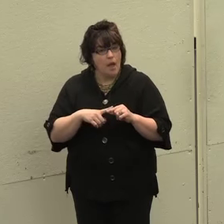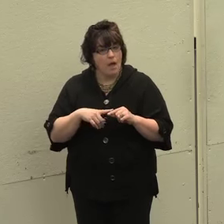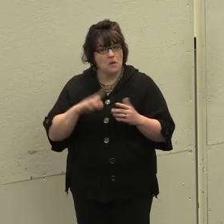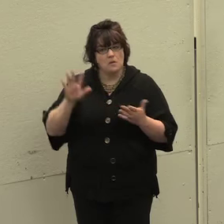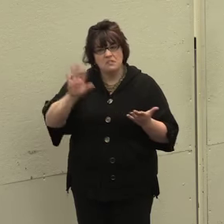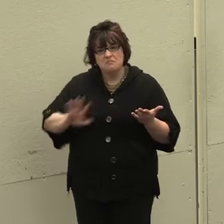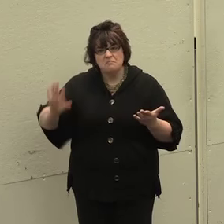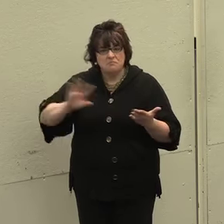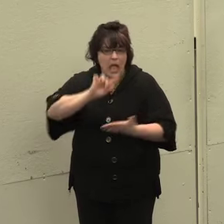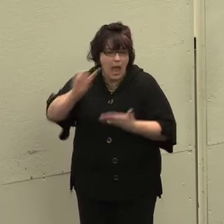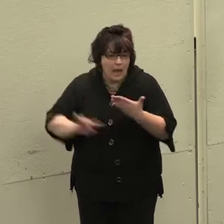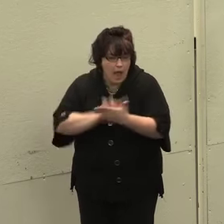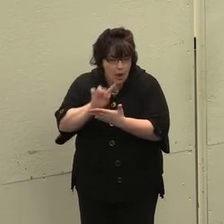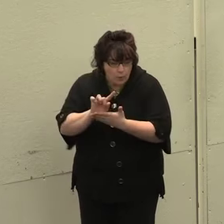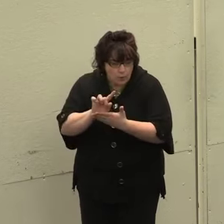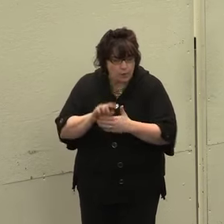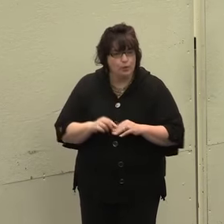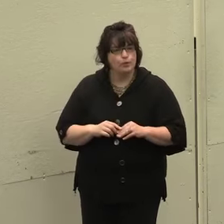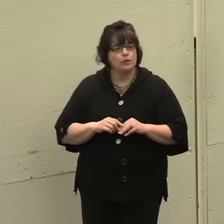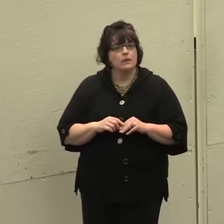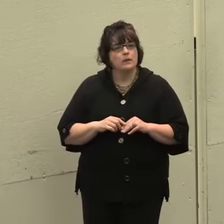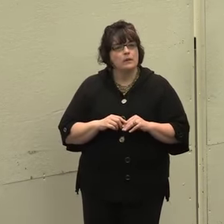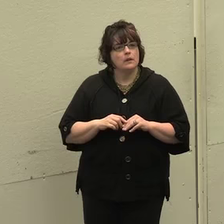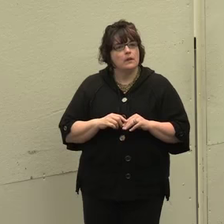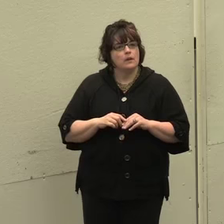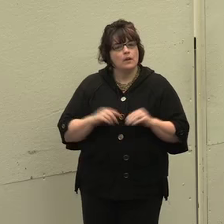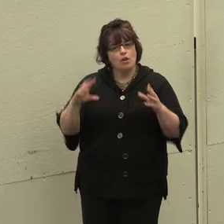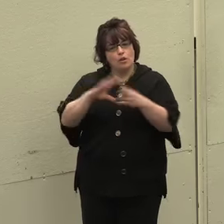and talking about my project.